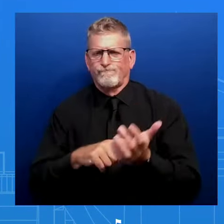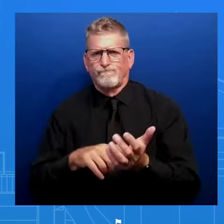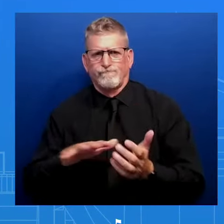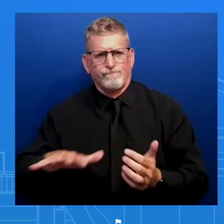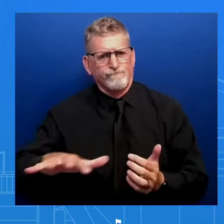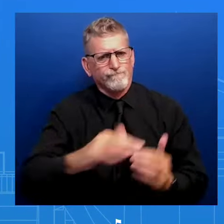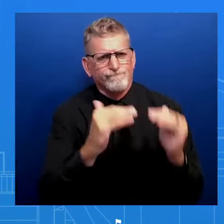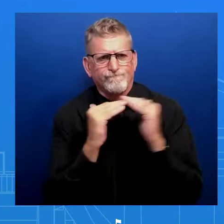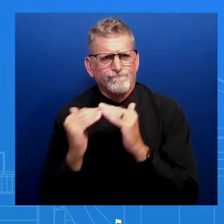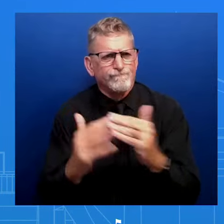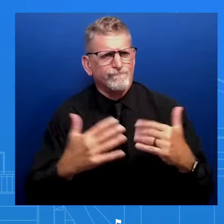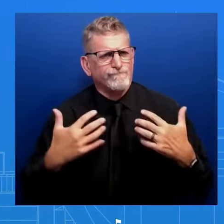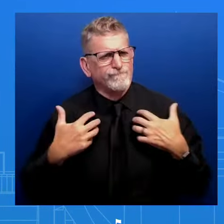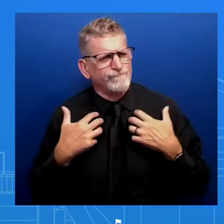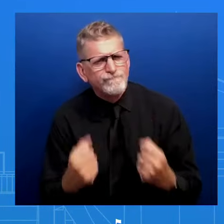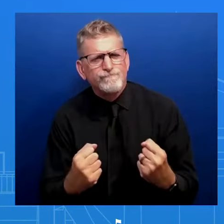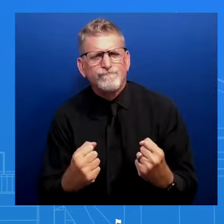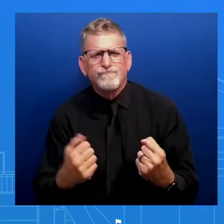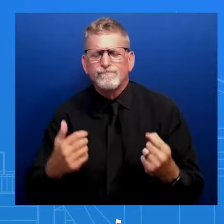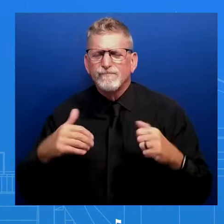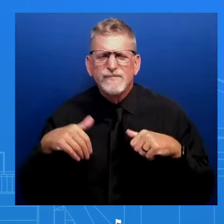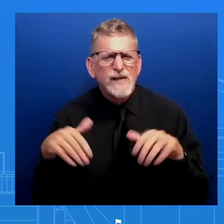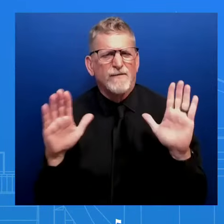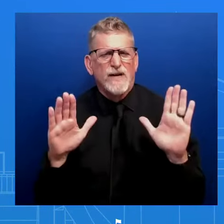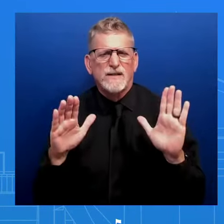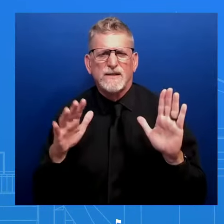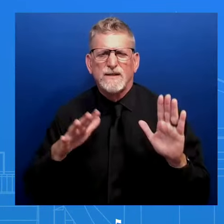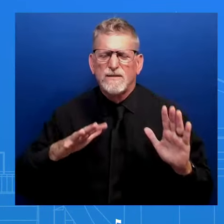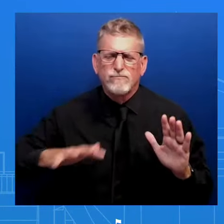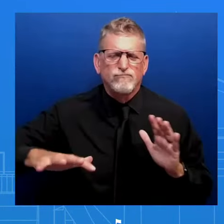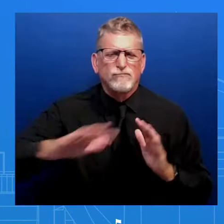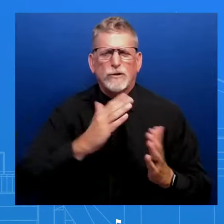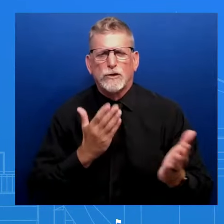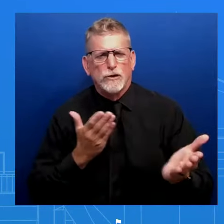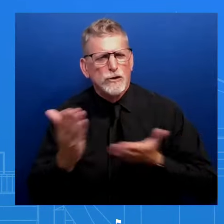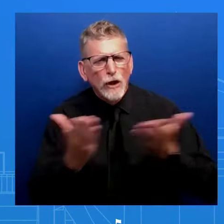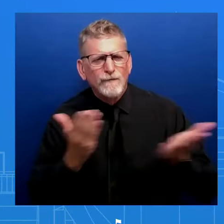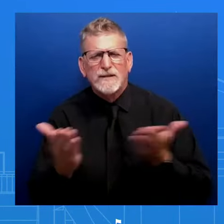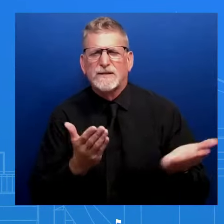and the terrific service of generations since that decision of members of color